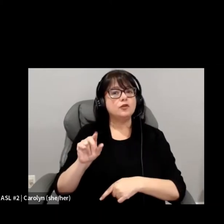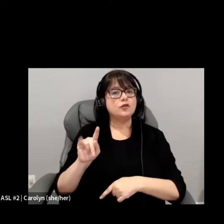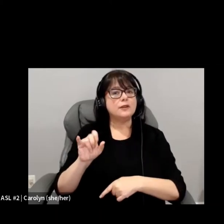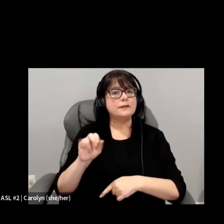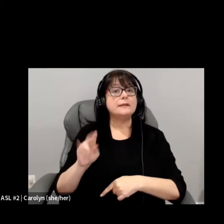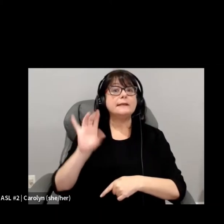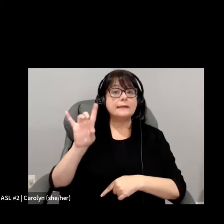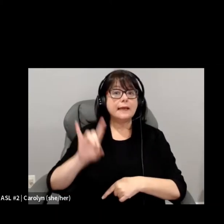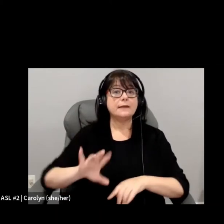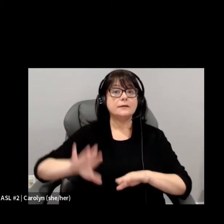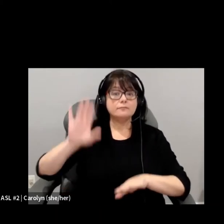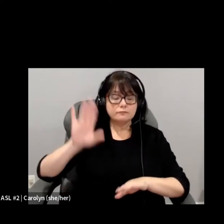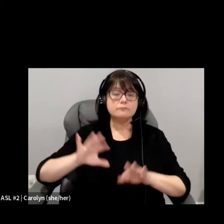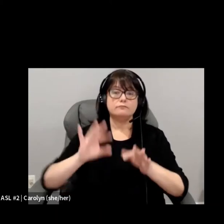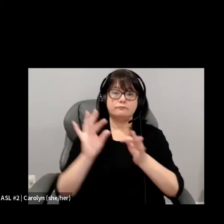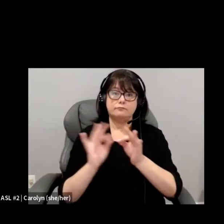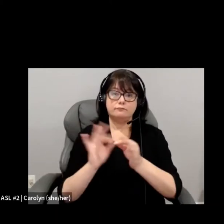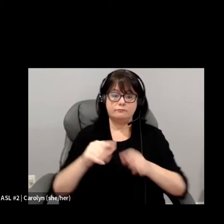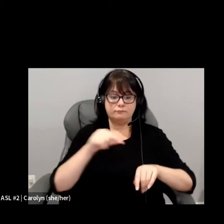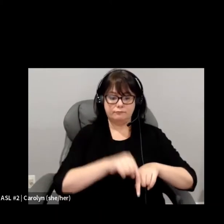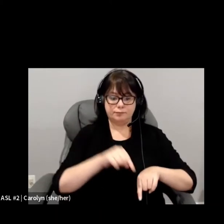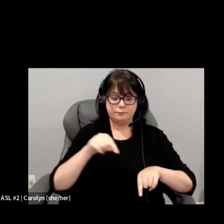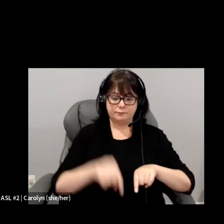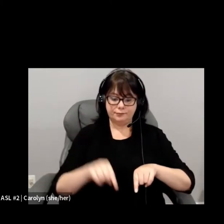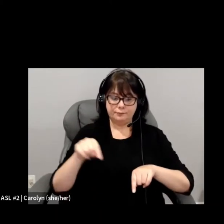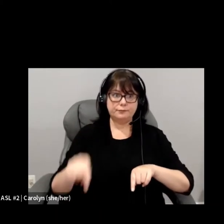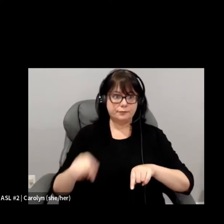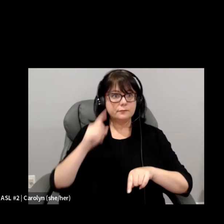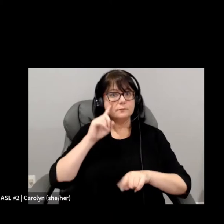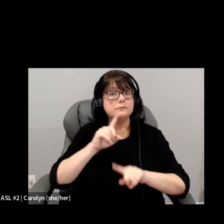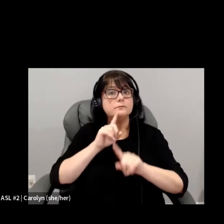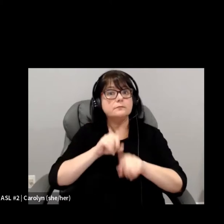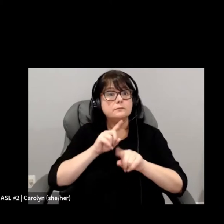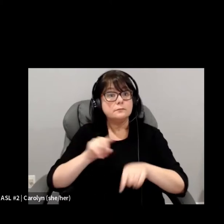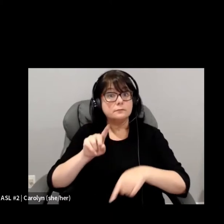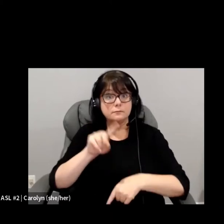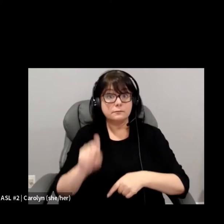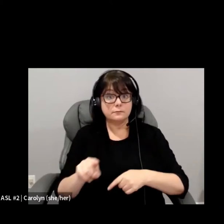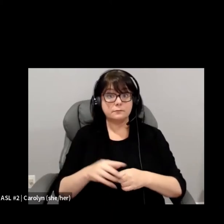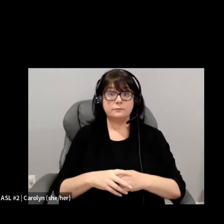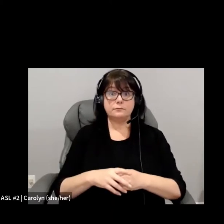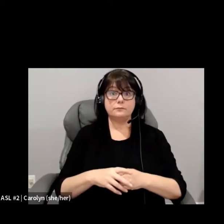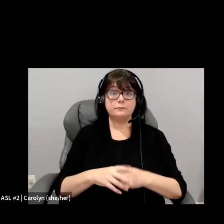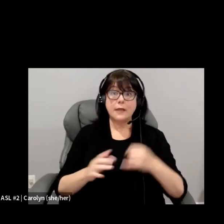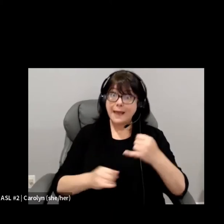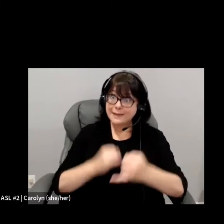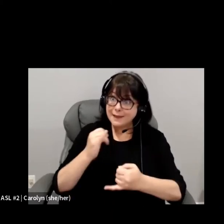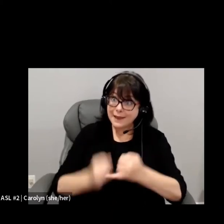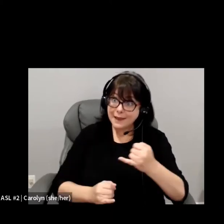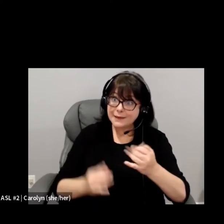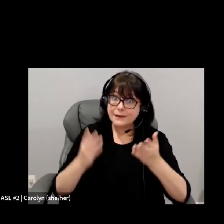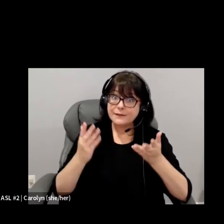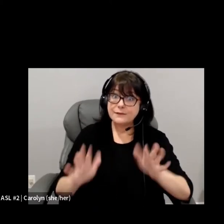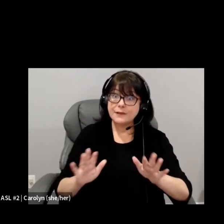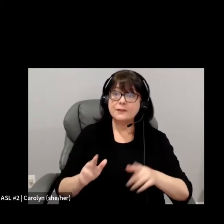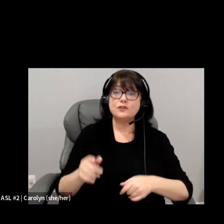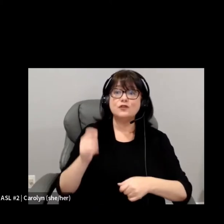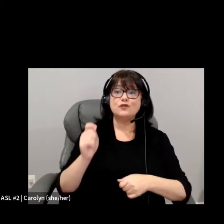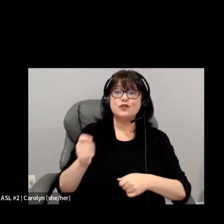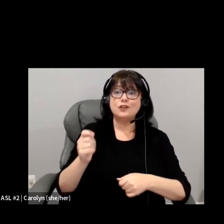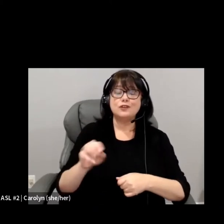WHEN THE TRIAL ENDED, JUDGE MATHESON DECLARED JUSTIN TO BE MENTALLY COMPETENT, AND PRONOUNCED